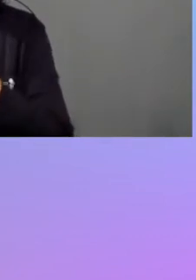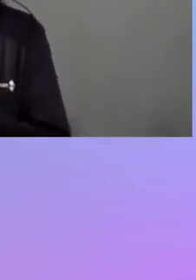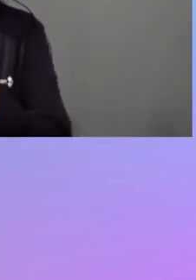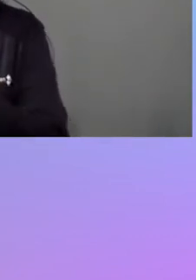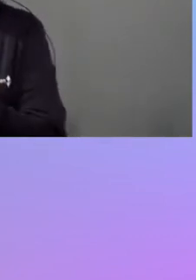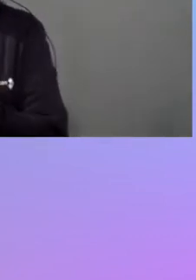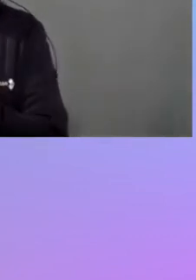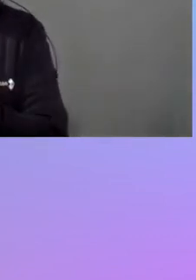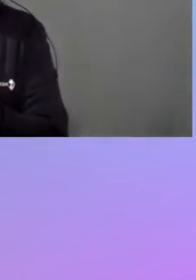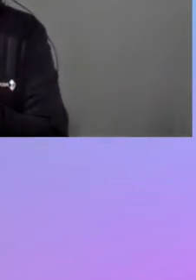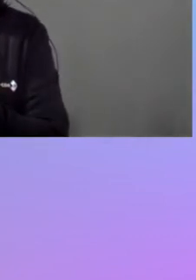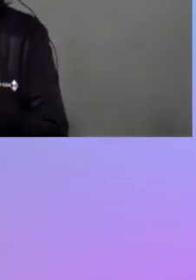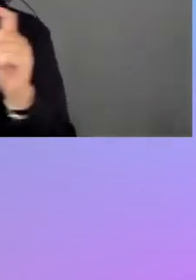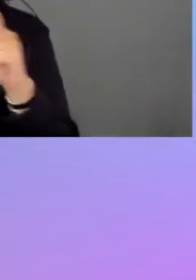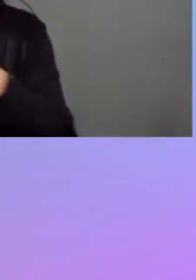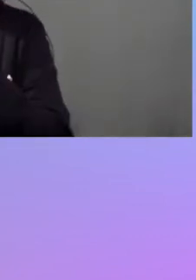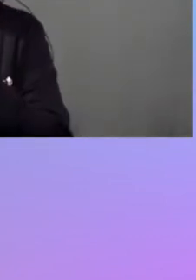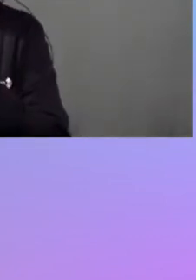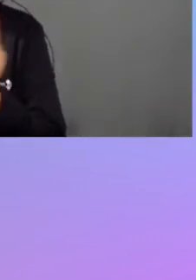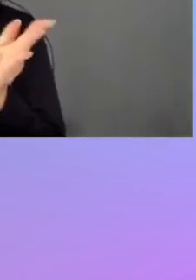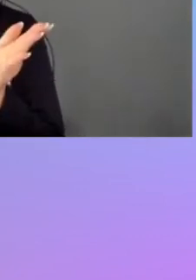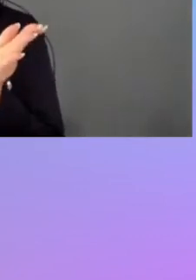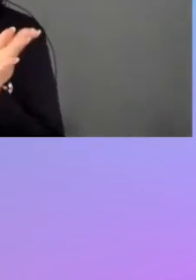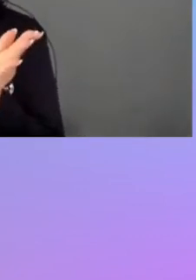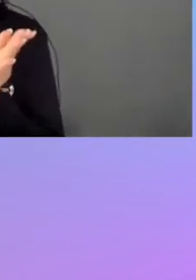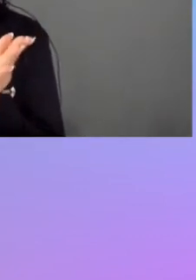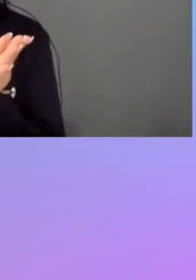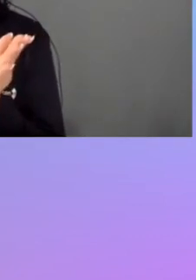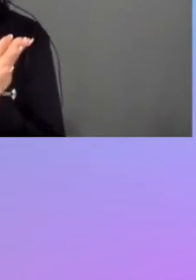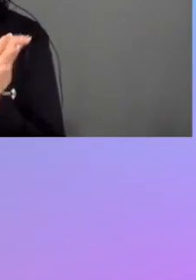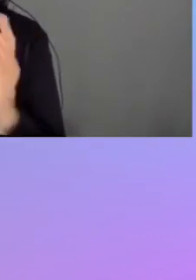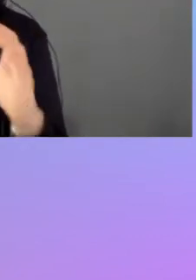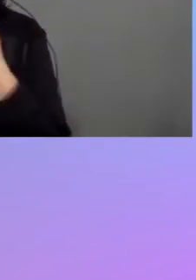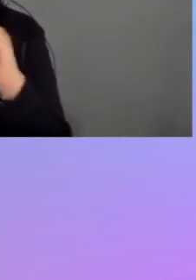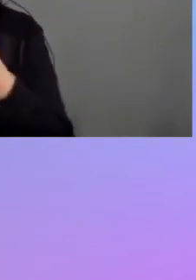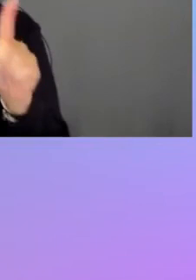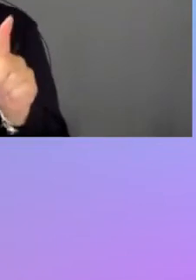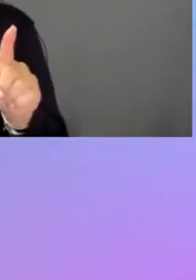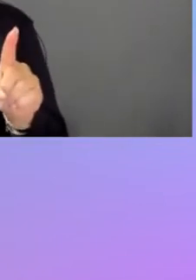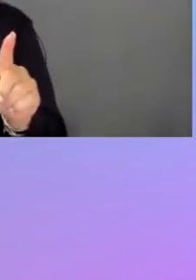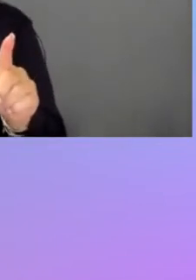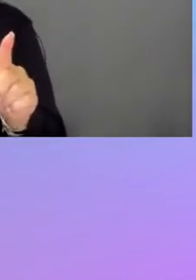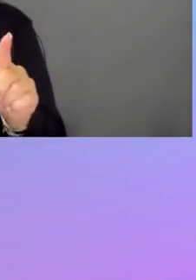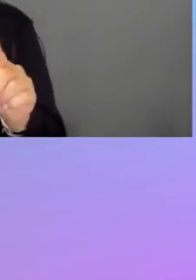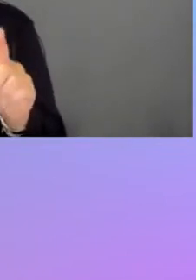be provided, may be affected. An example is ASL interpreter